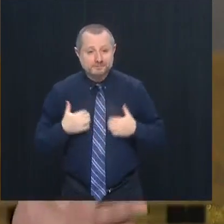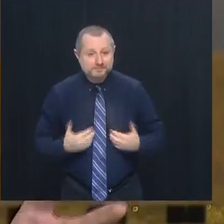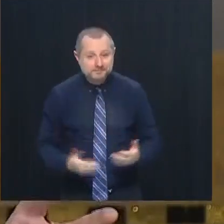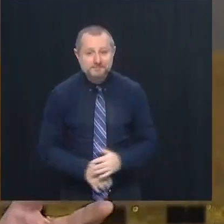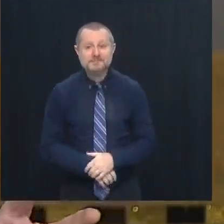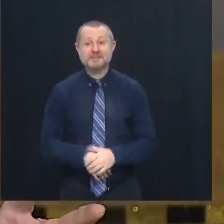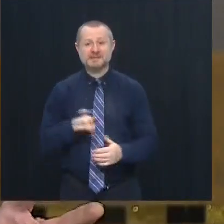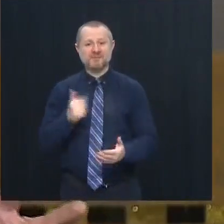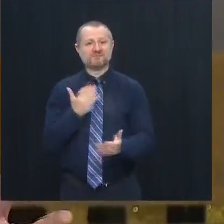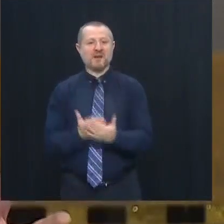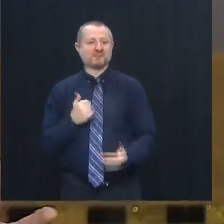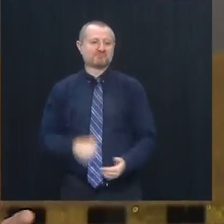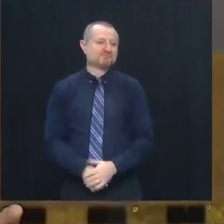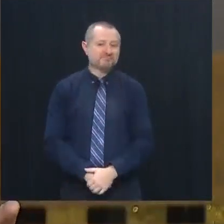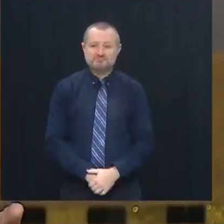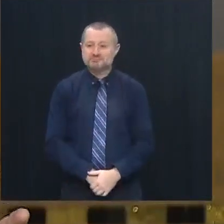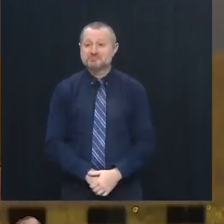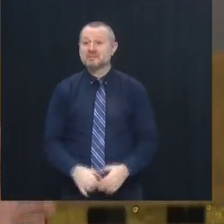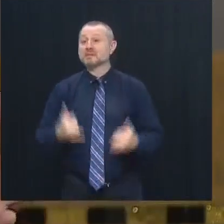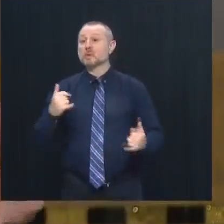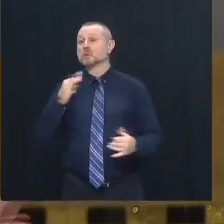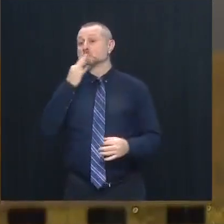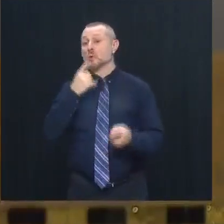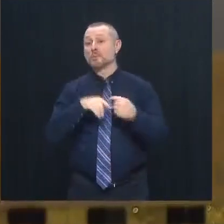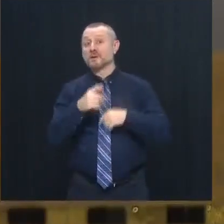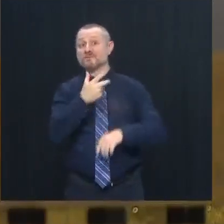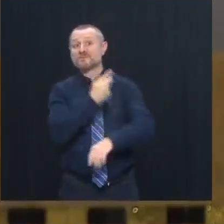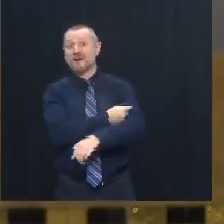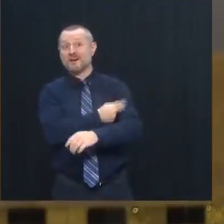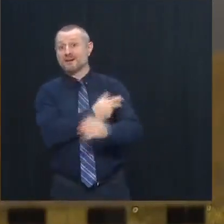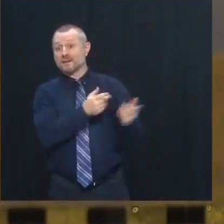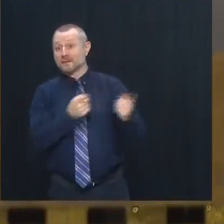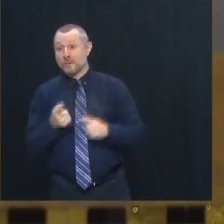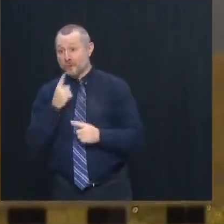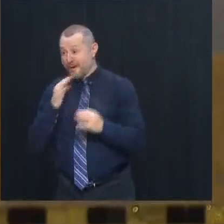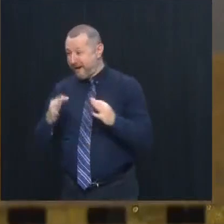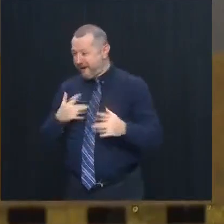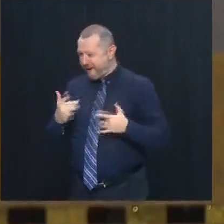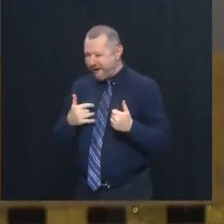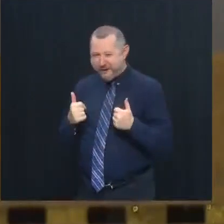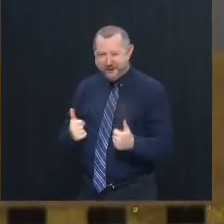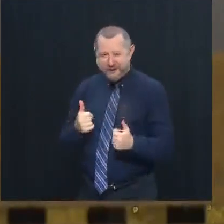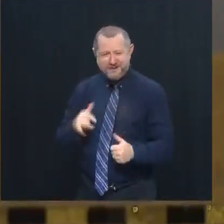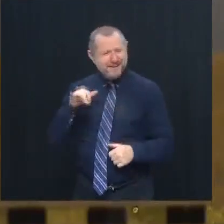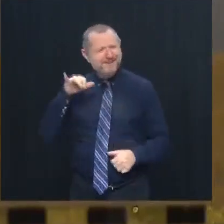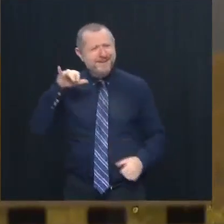HAVE ASTHMA. THOSE ARE THE UGLY FACTS.